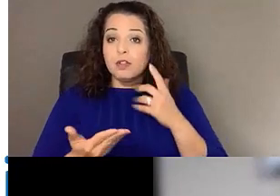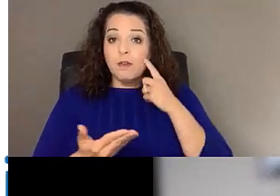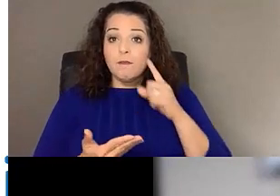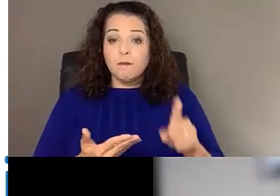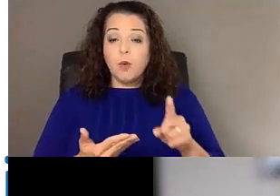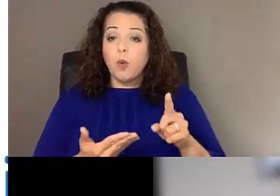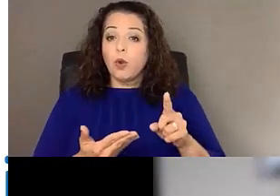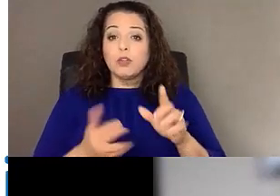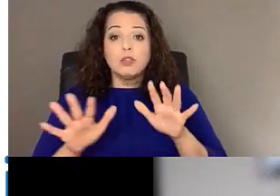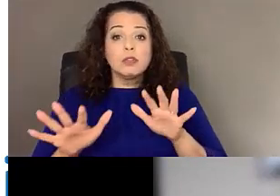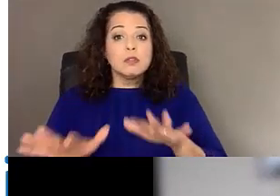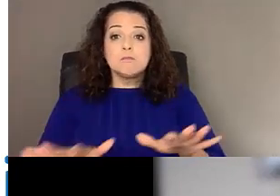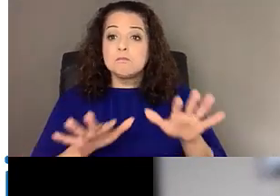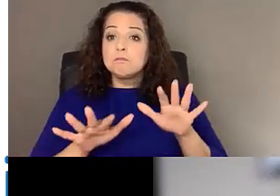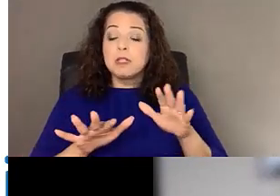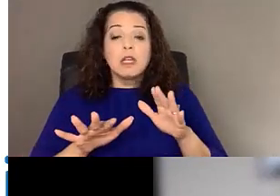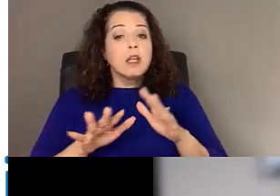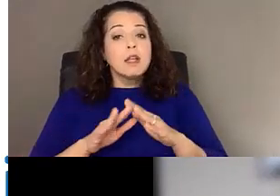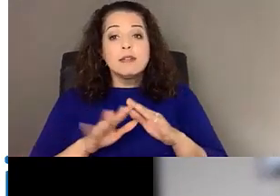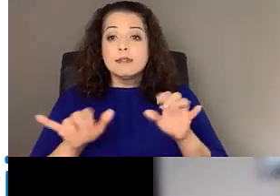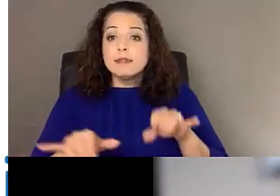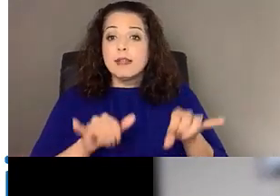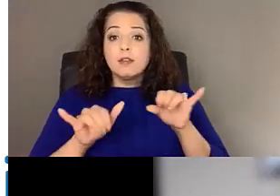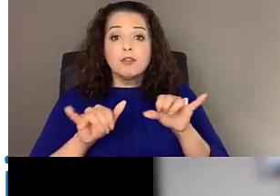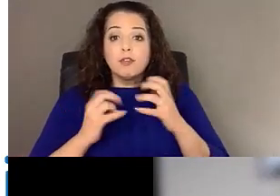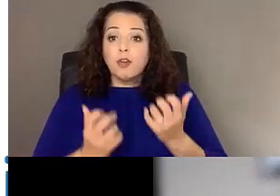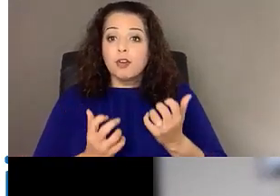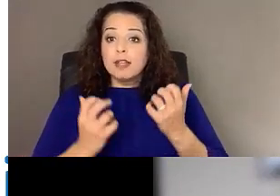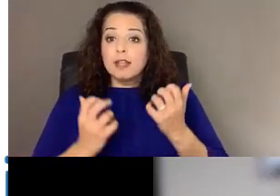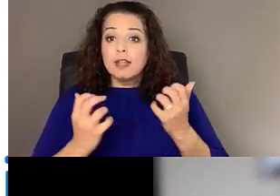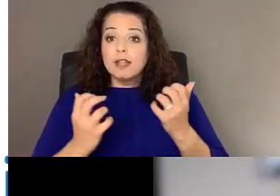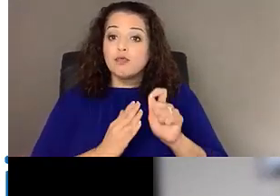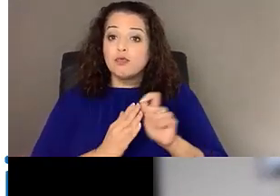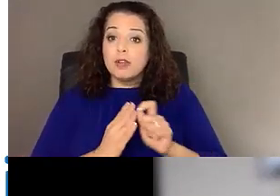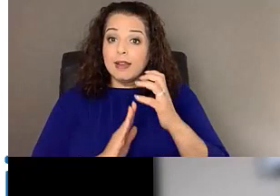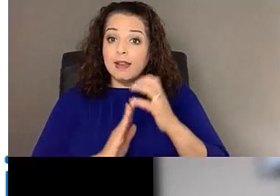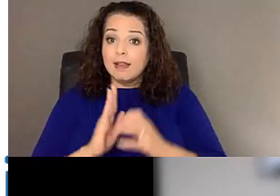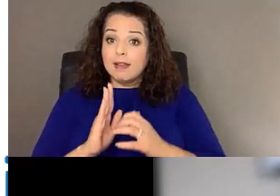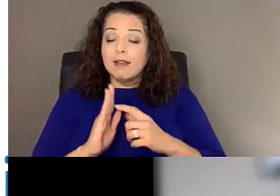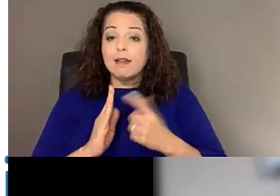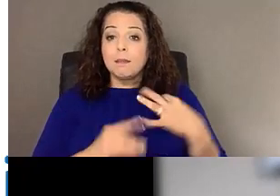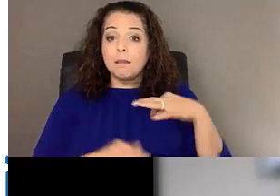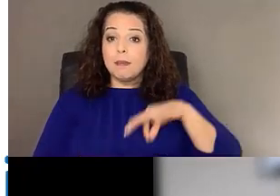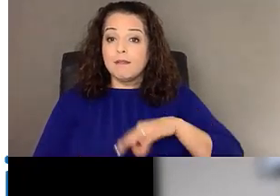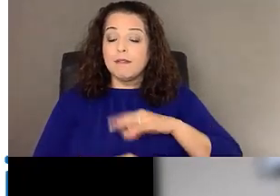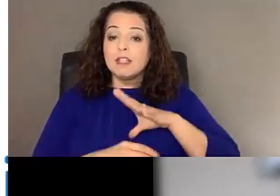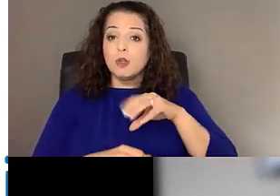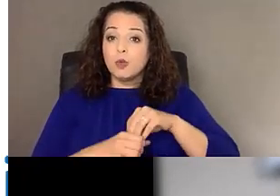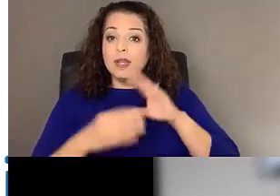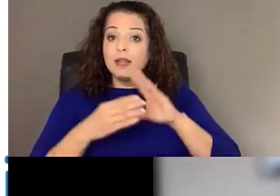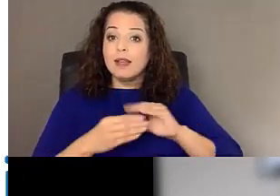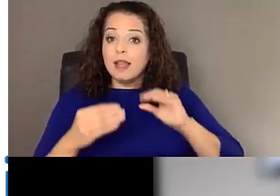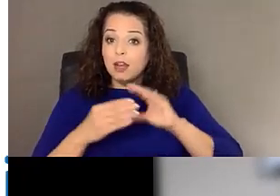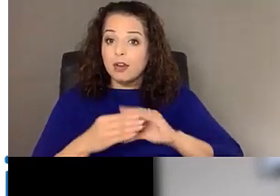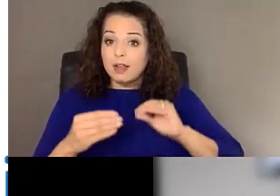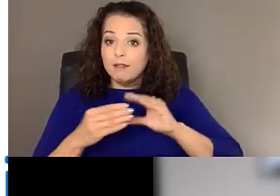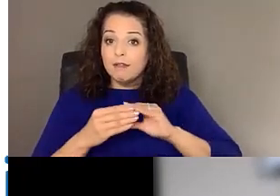written formats benefit from including a narrative, having a story as a part of it.